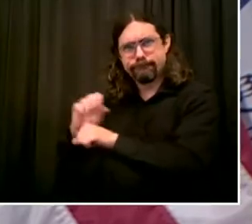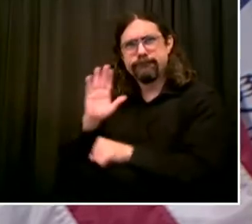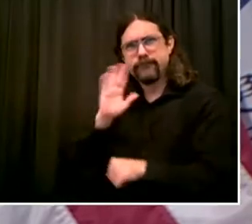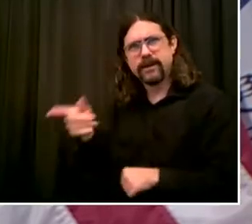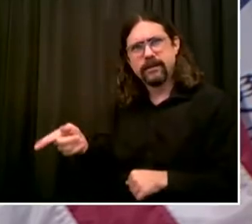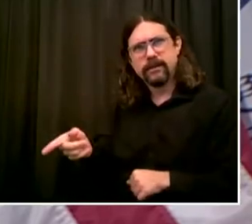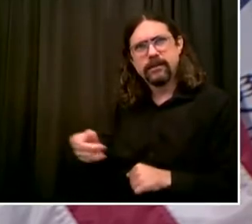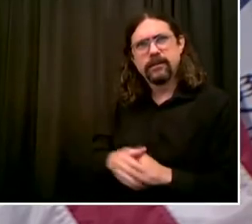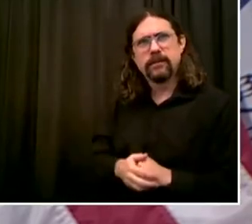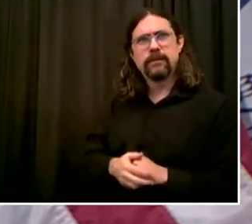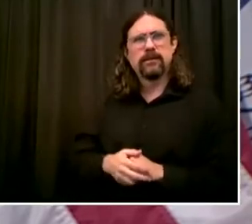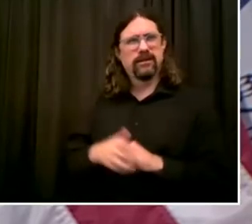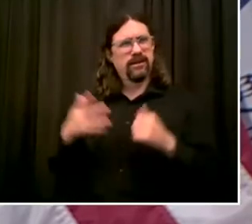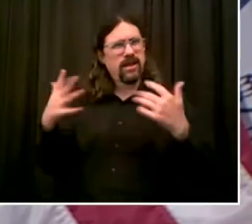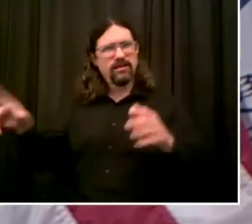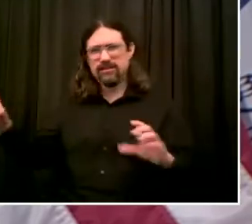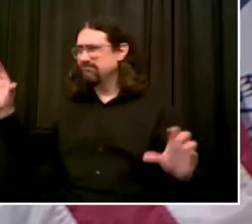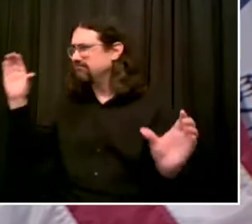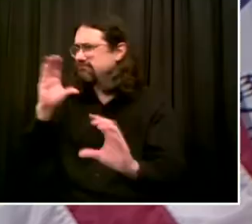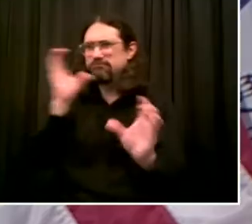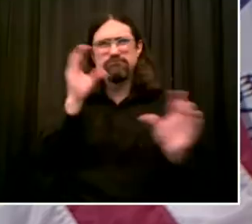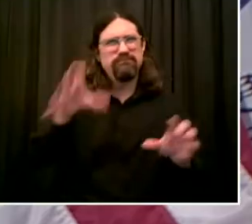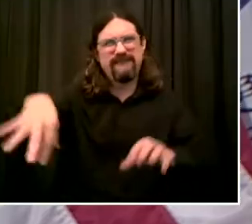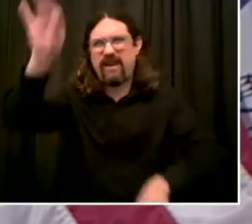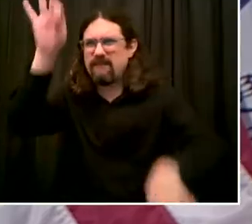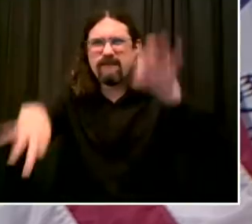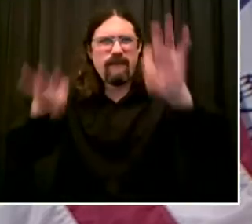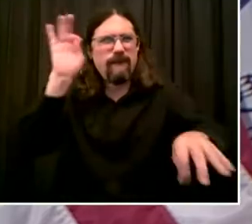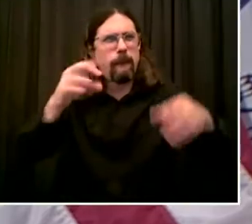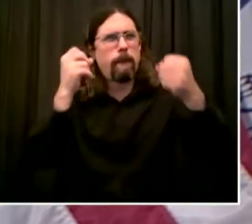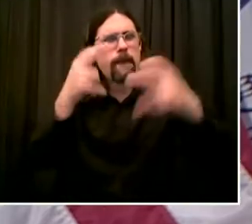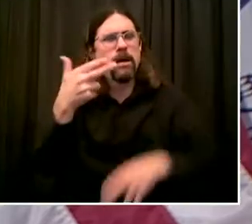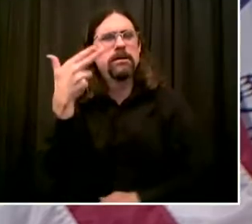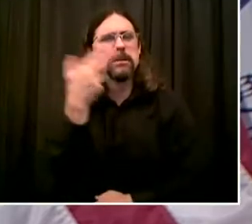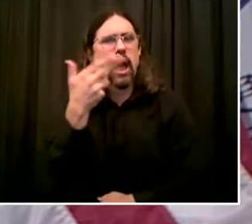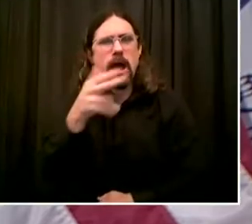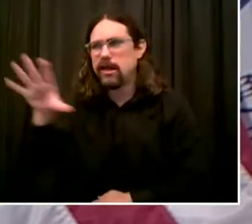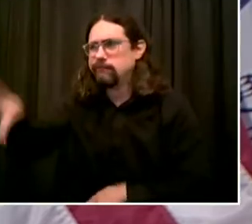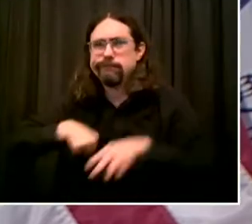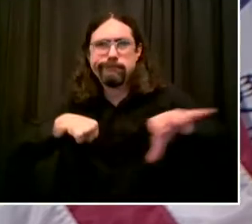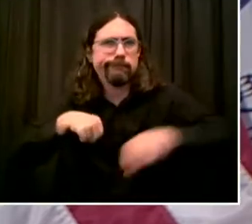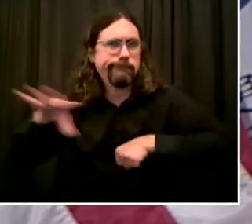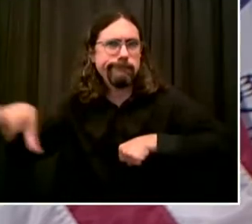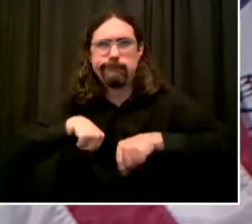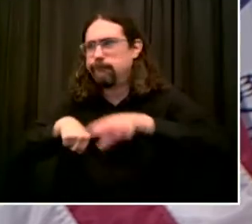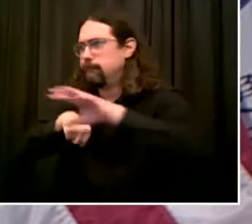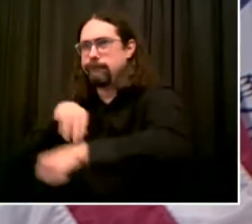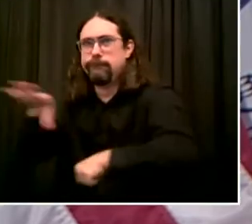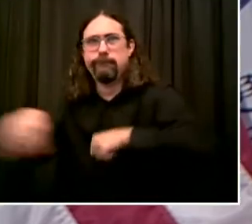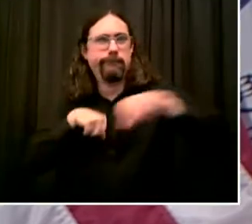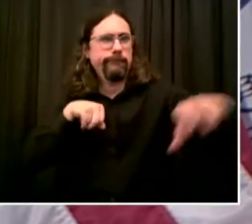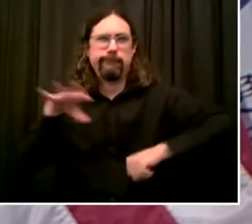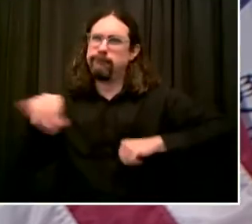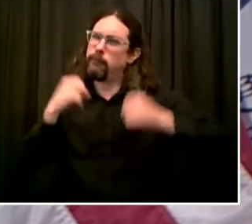THAT WE DO. THE REIS A